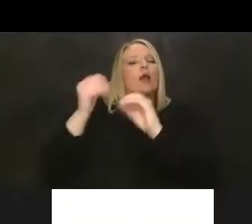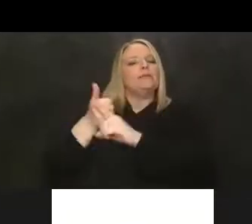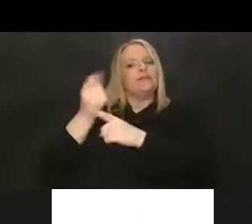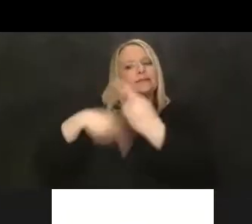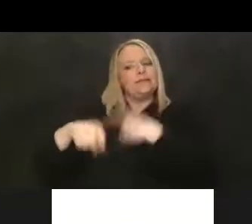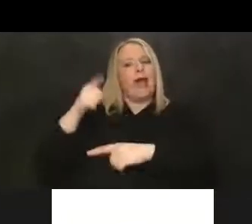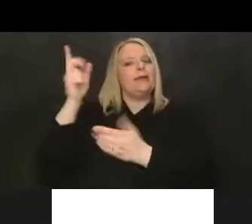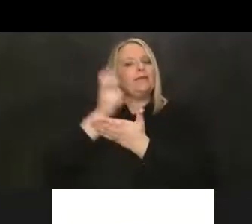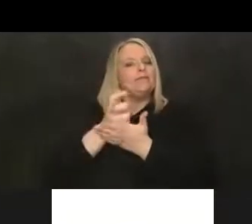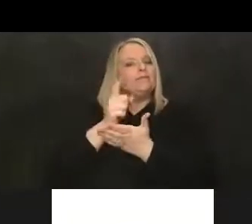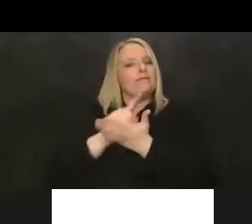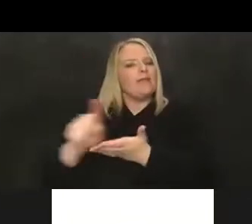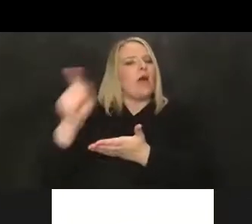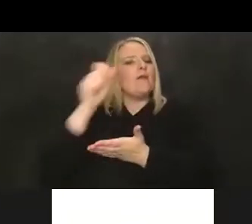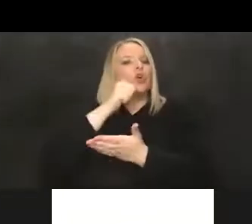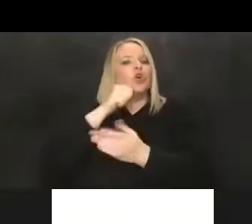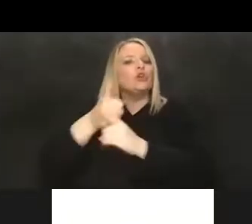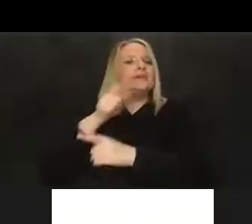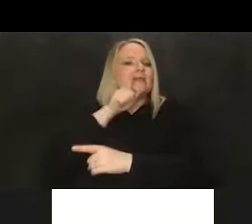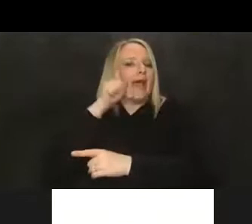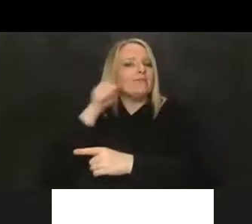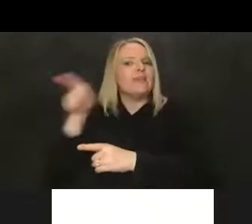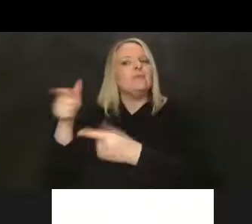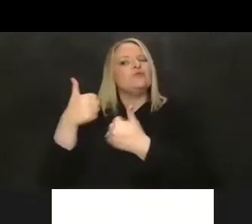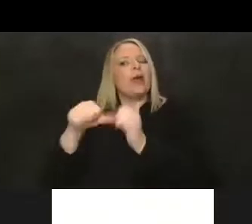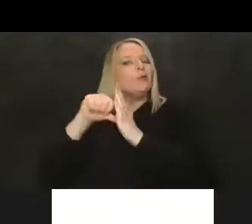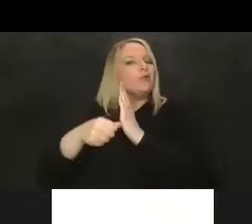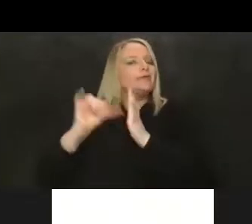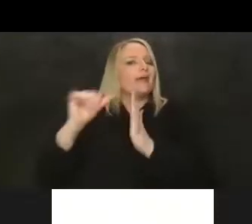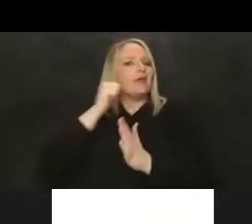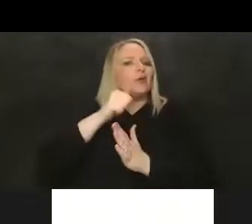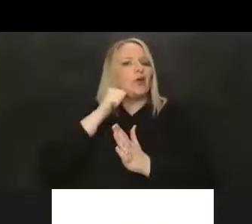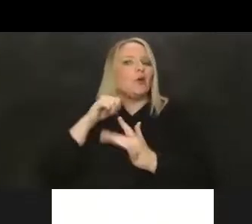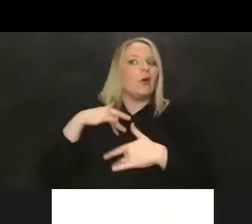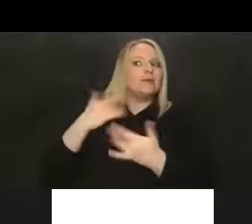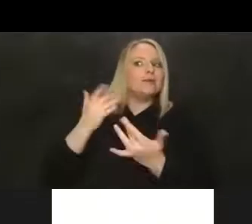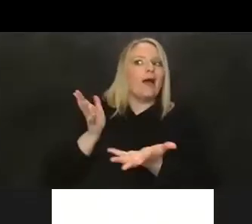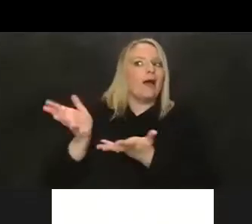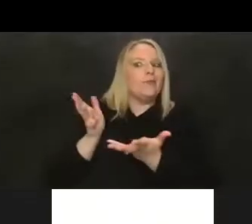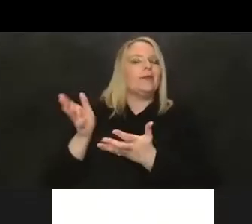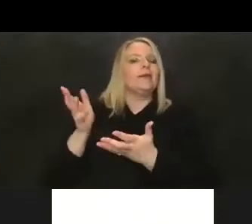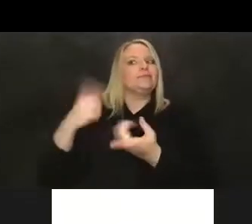girl who was deaf, so he was trying to impress this girl- "What's up?" you know, so the next time